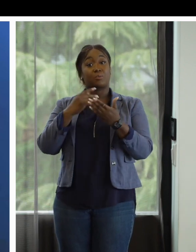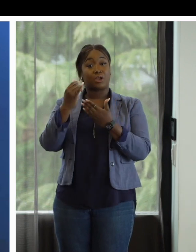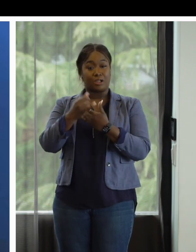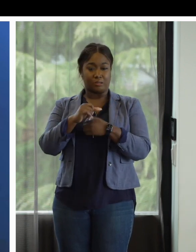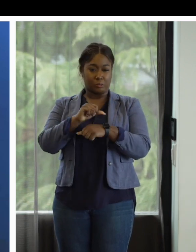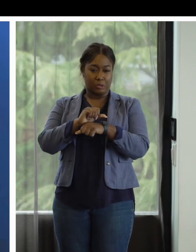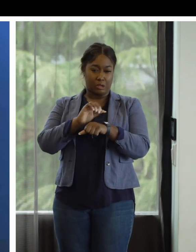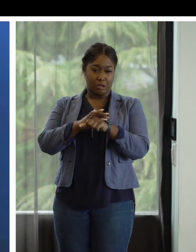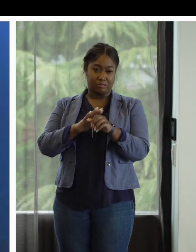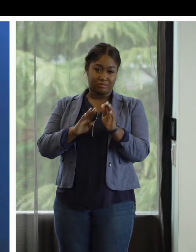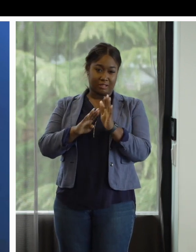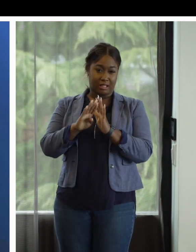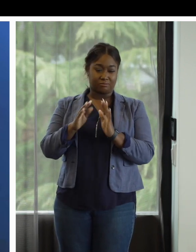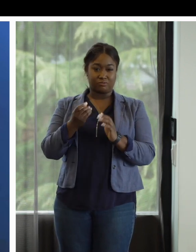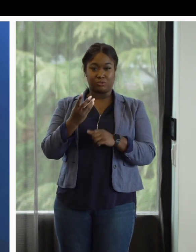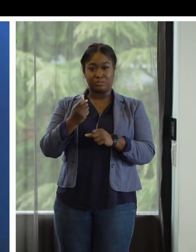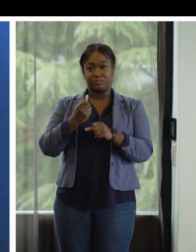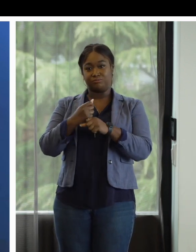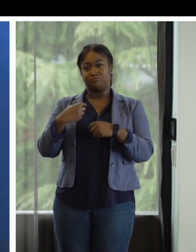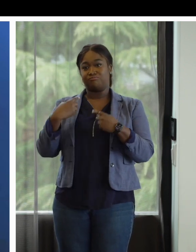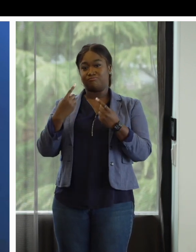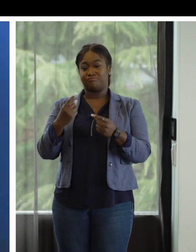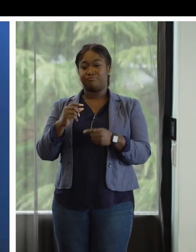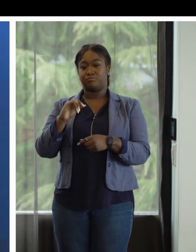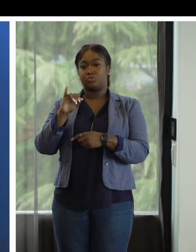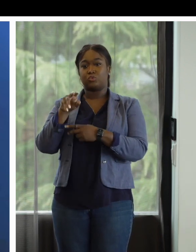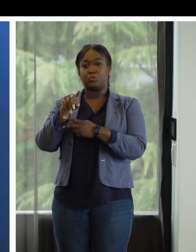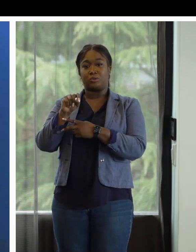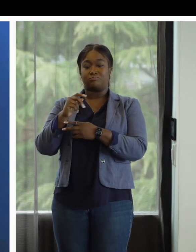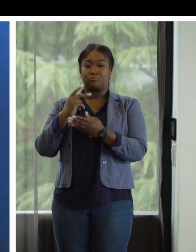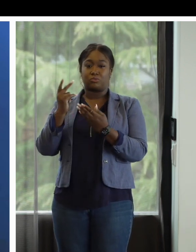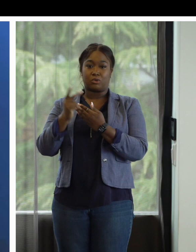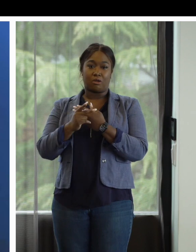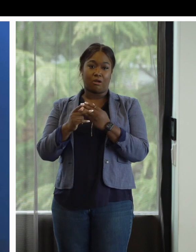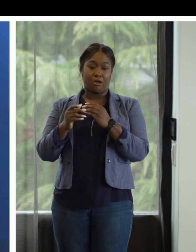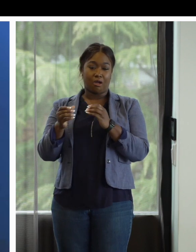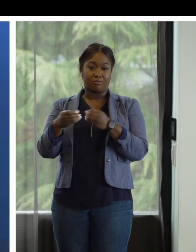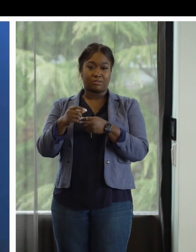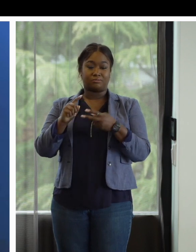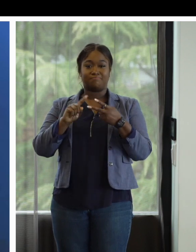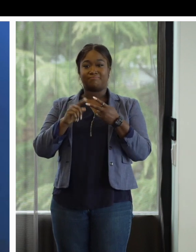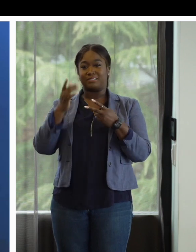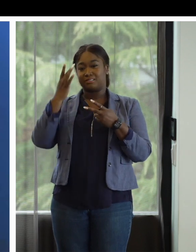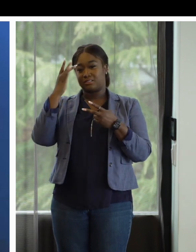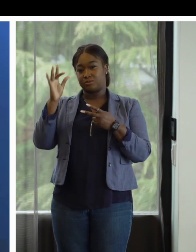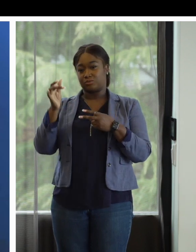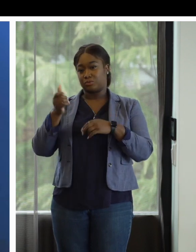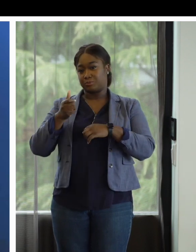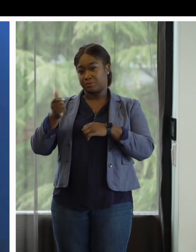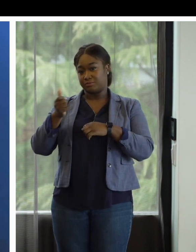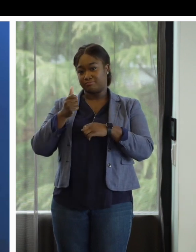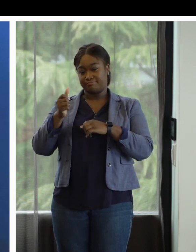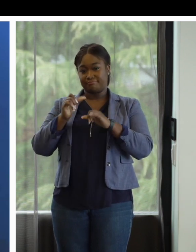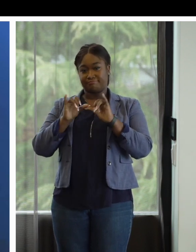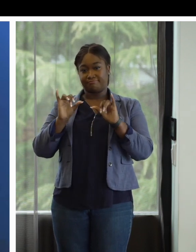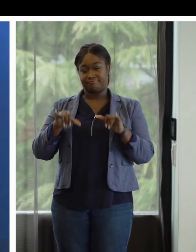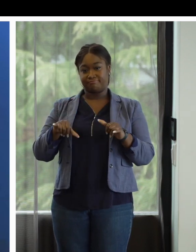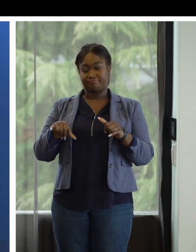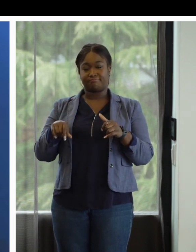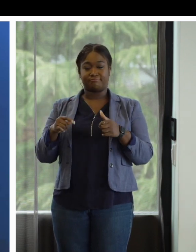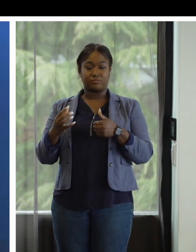With the joint program office on intelligent transportation systems include